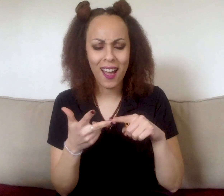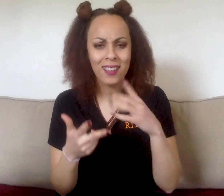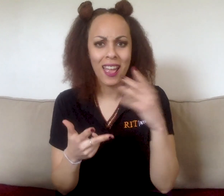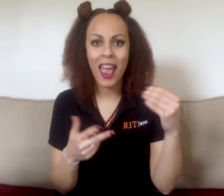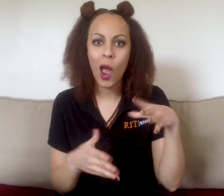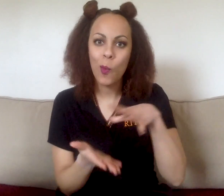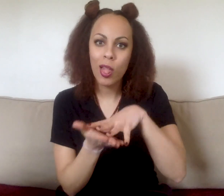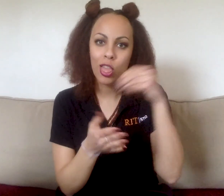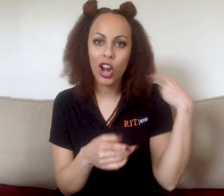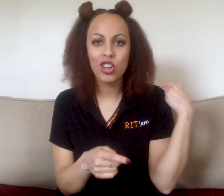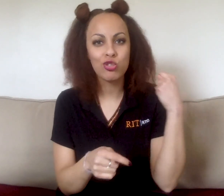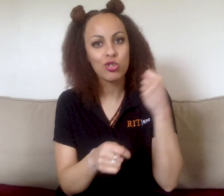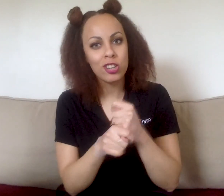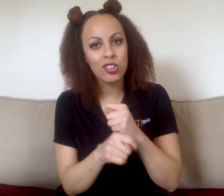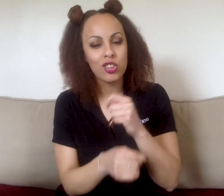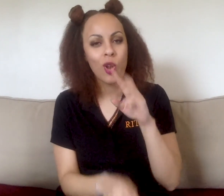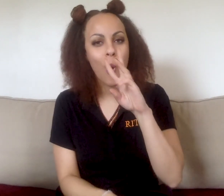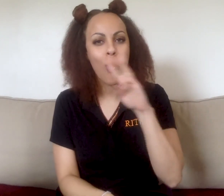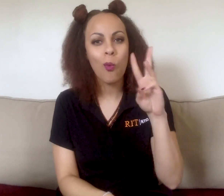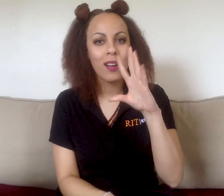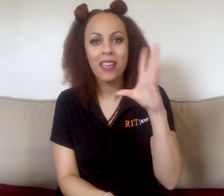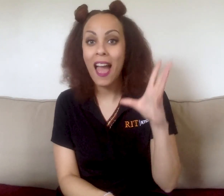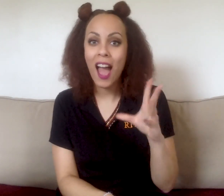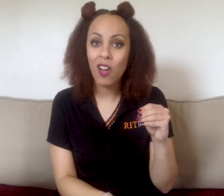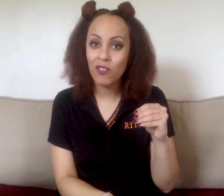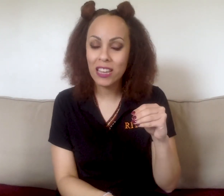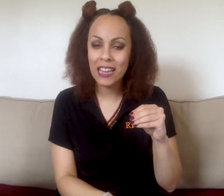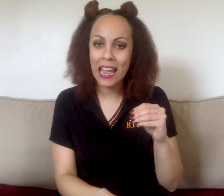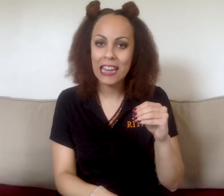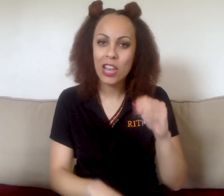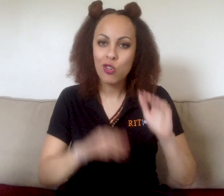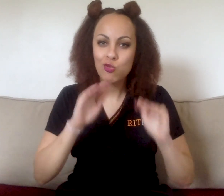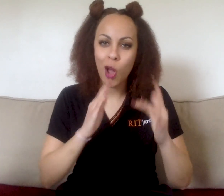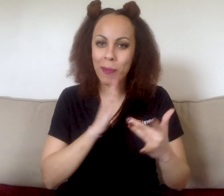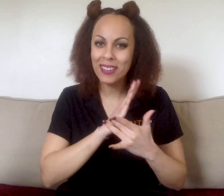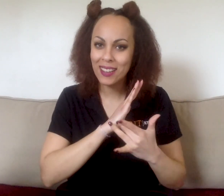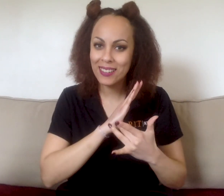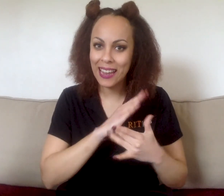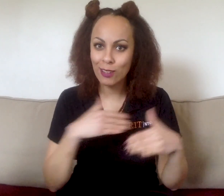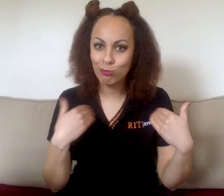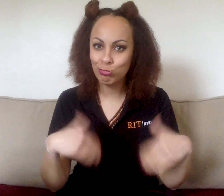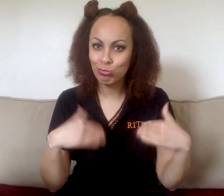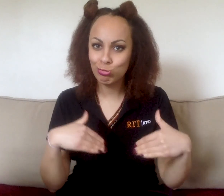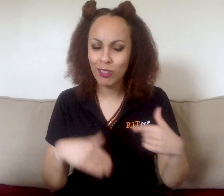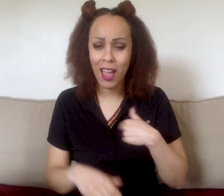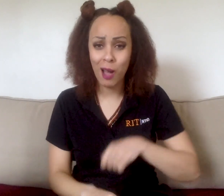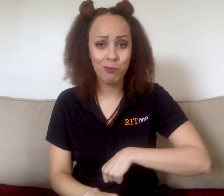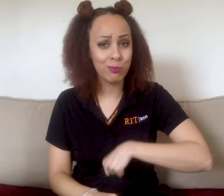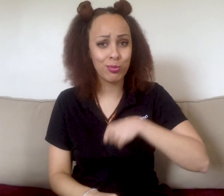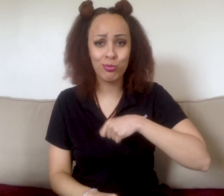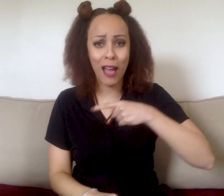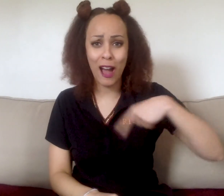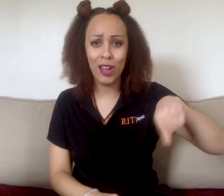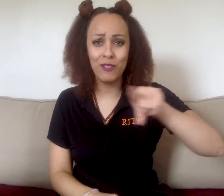intensity and a traditional West African Rhythm!